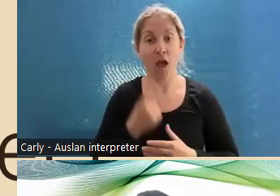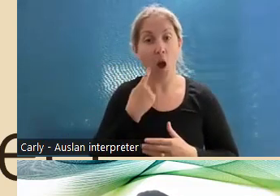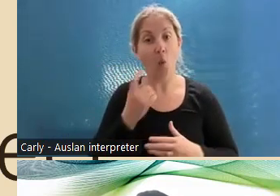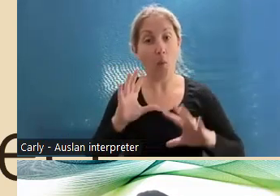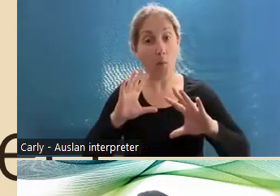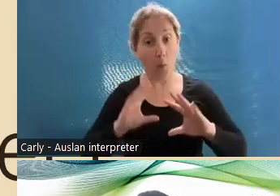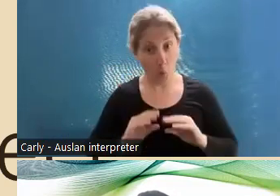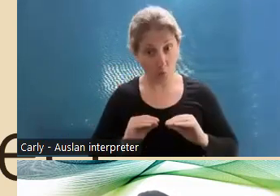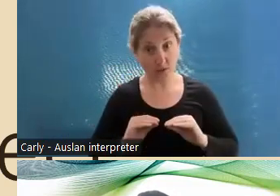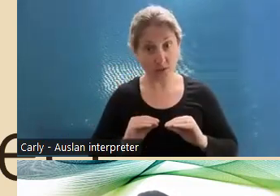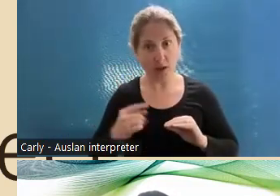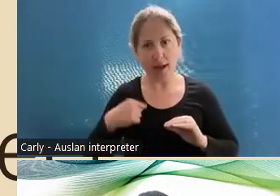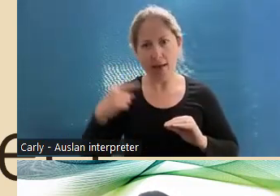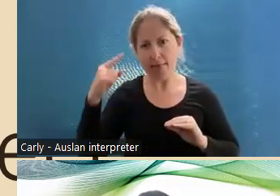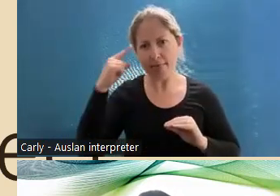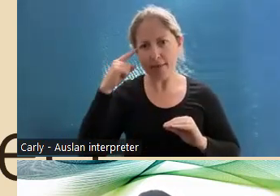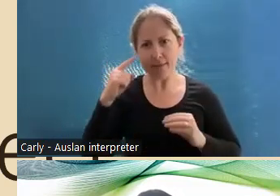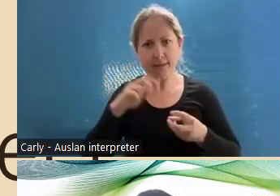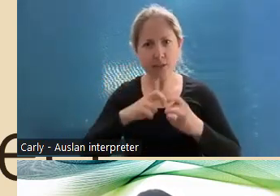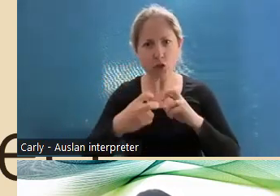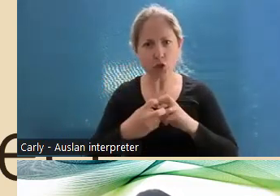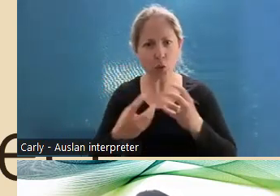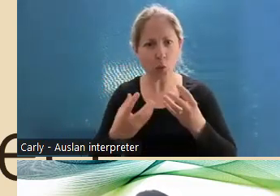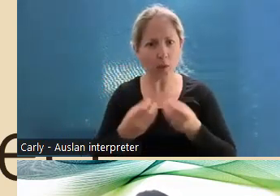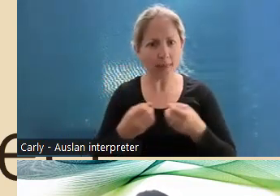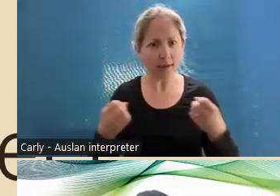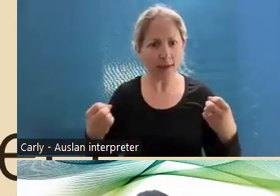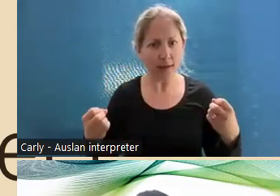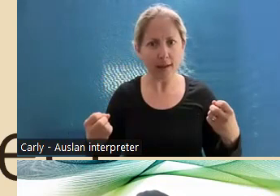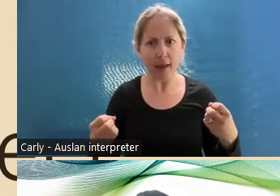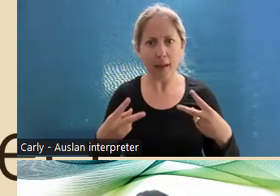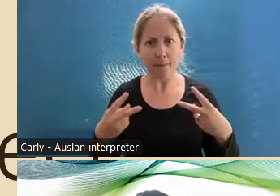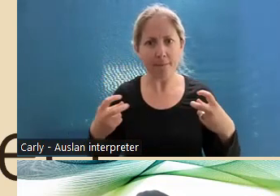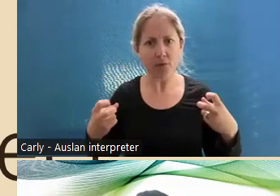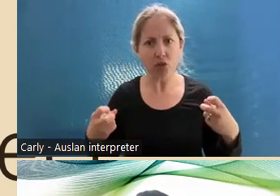I think there's an issue with the captions.